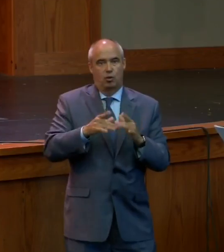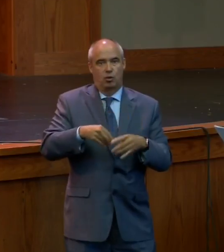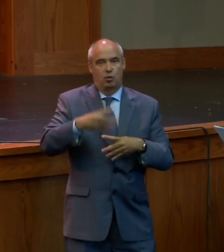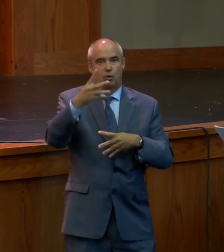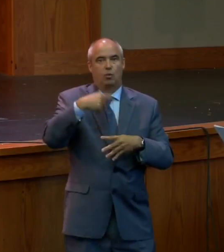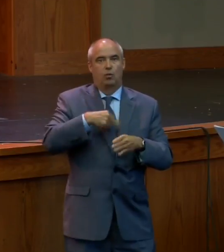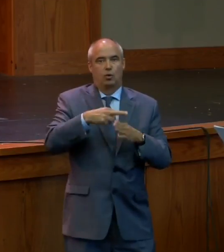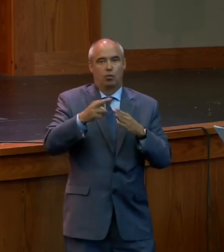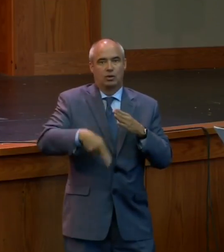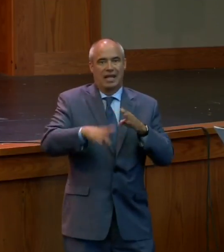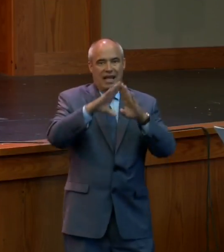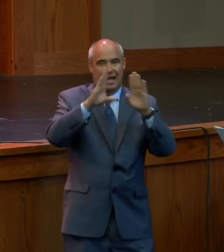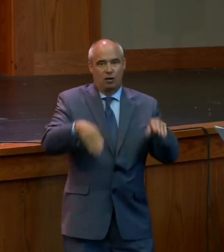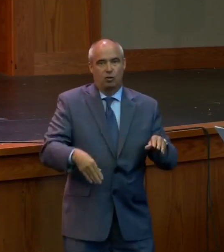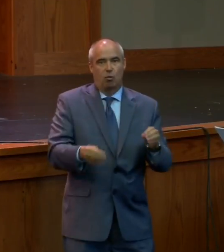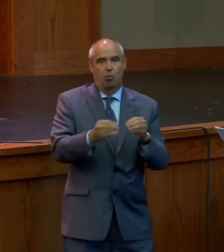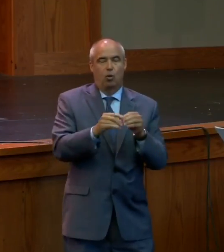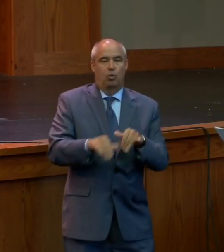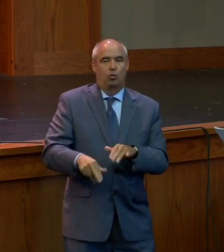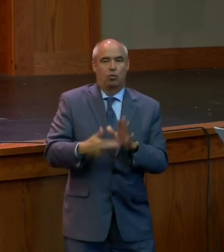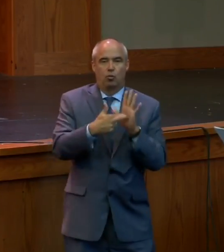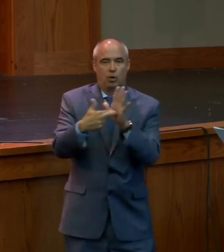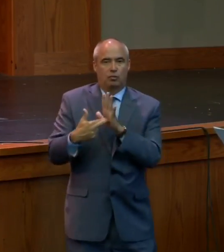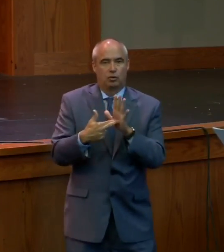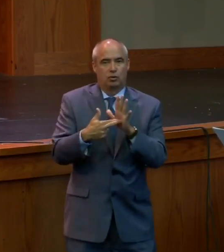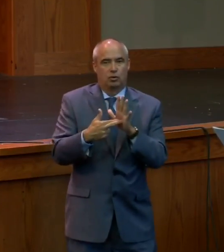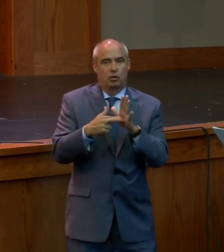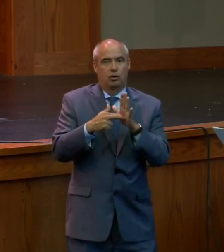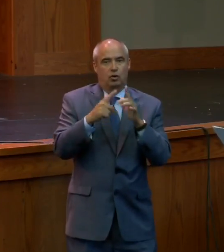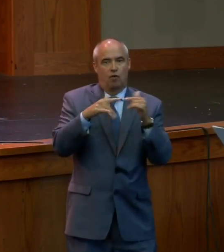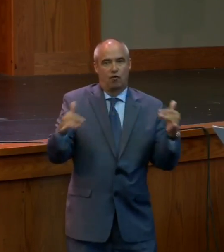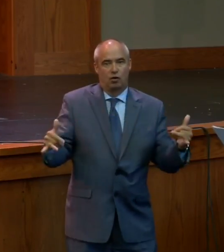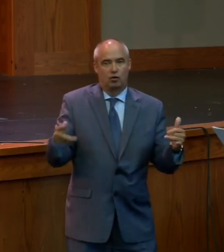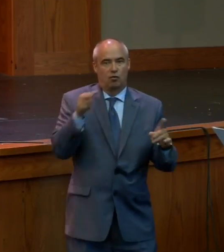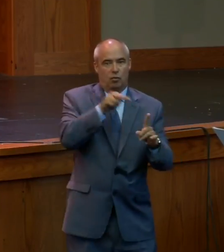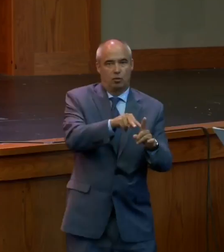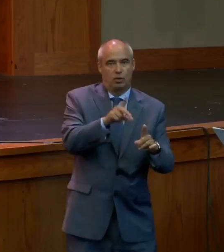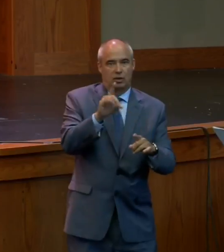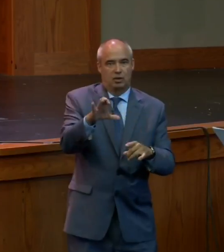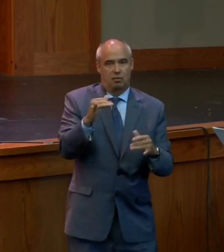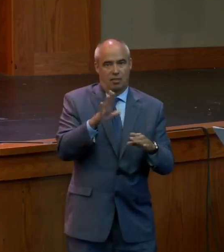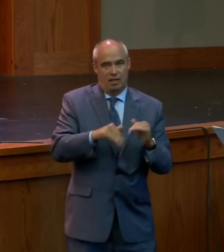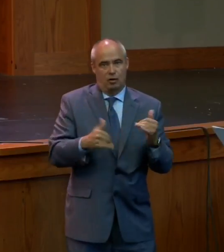HOUSE FAR MORE REPRESENTATIVE OF THE DIVERSE VIEWPOINTS OF DISTRICT THAN OTHER CURRENT SYSTEM.